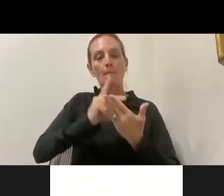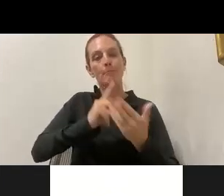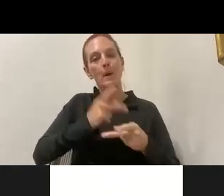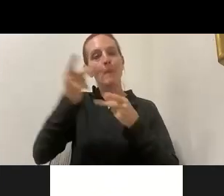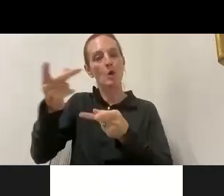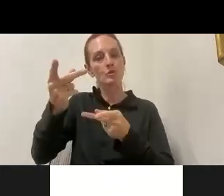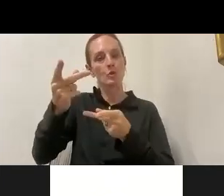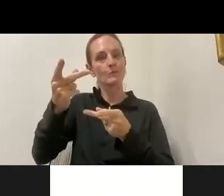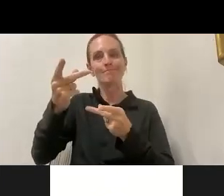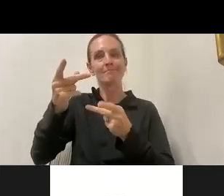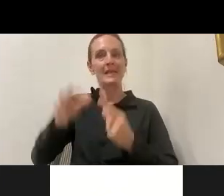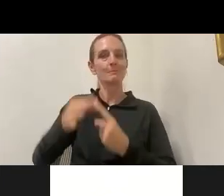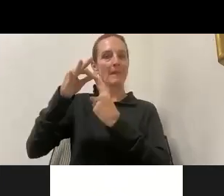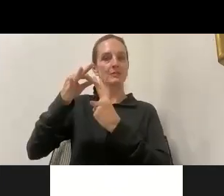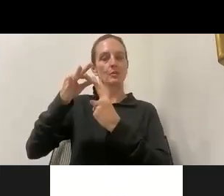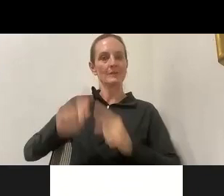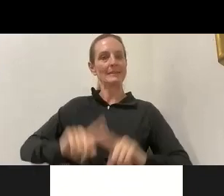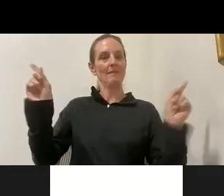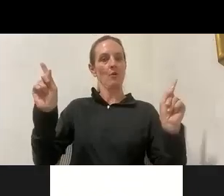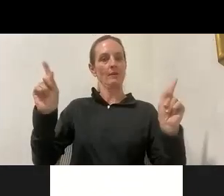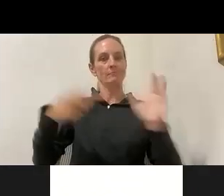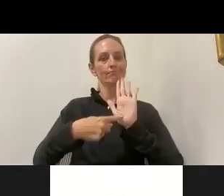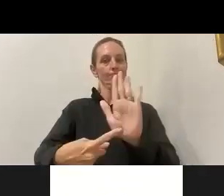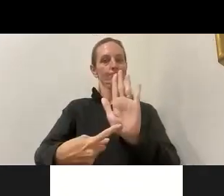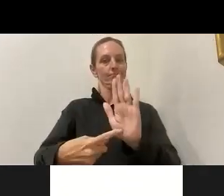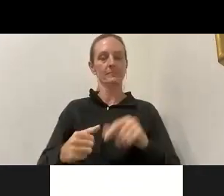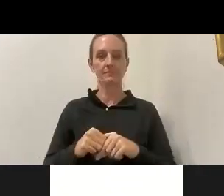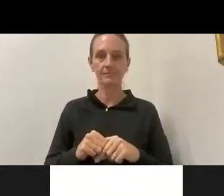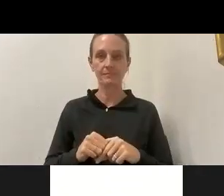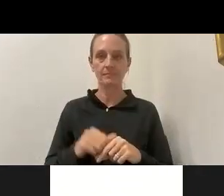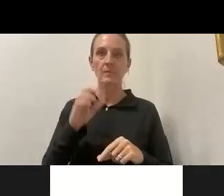And again, this is when you look at your elevator pitch.